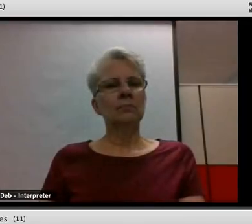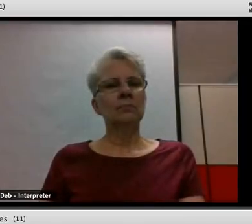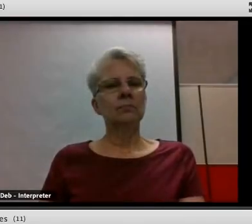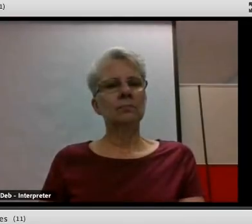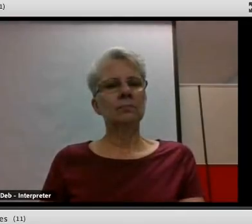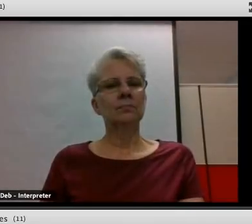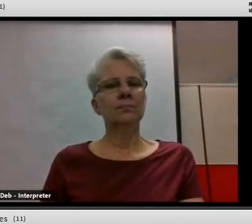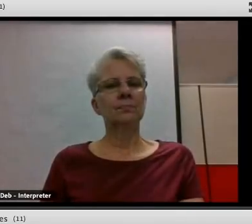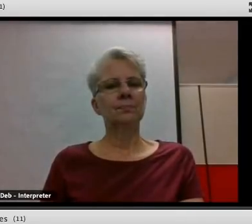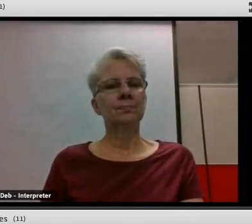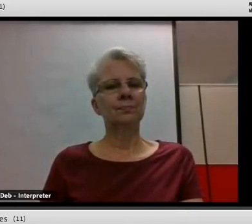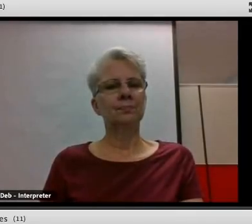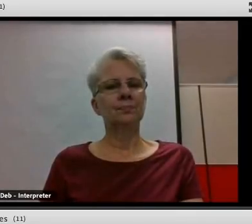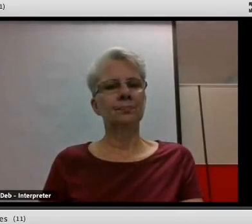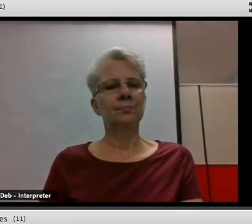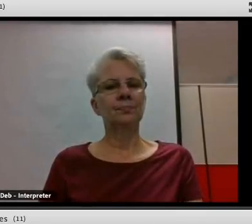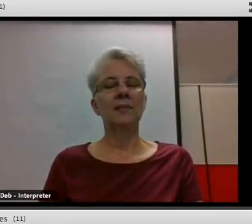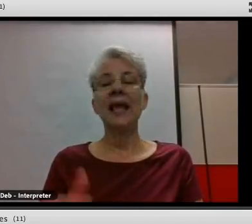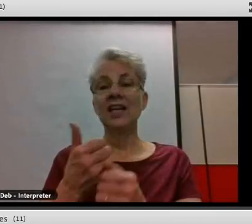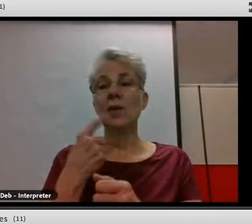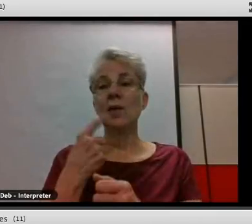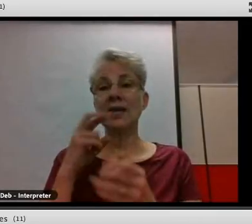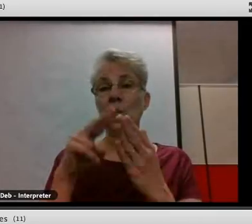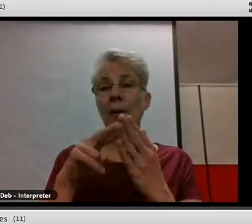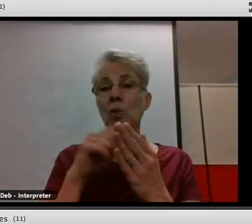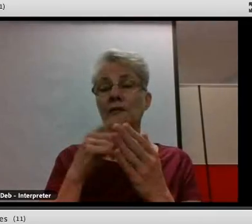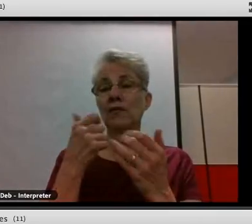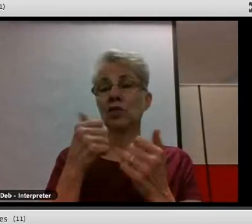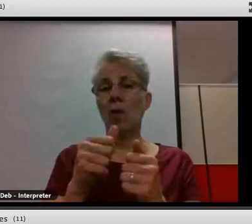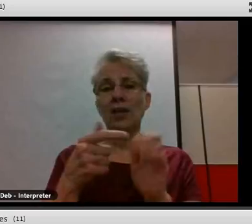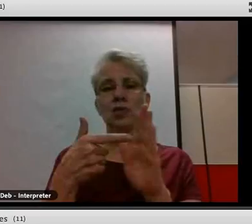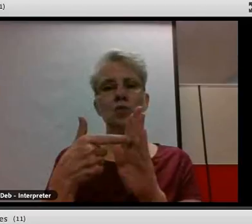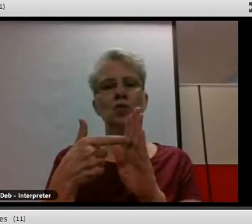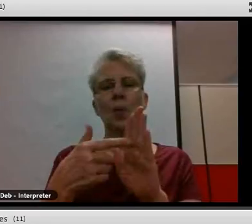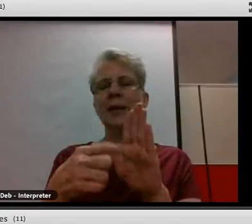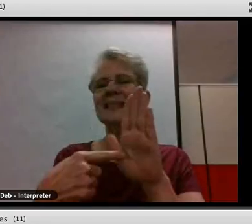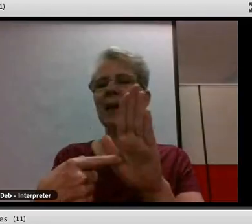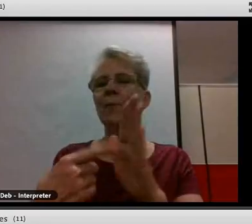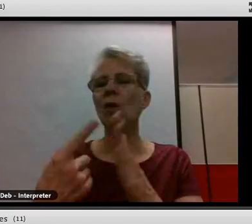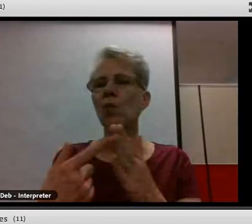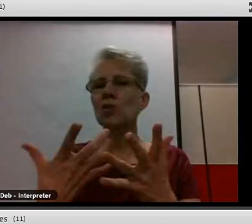what are they hearing, what are they seeing -- not seeing, hearing, when they look at our site.